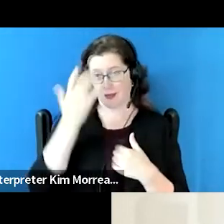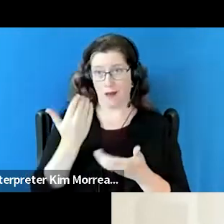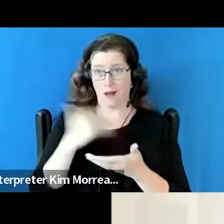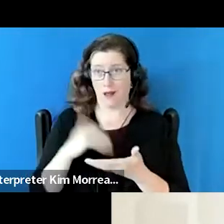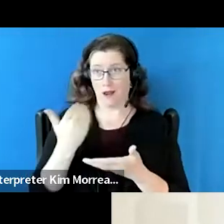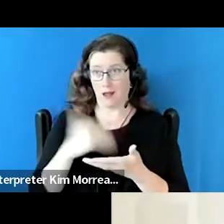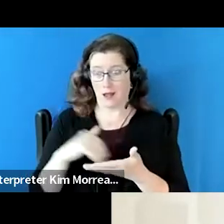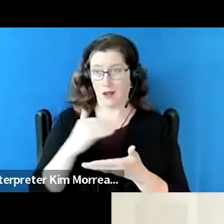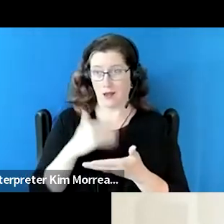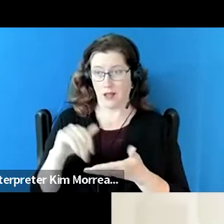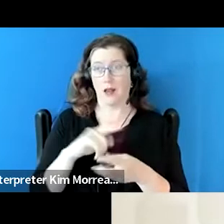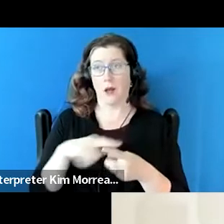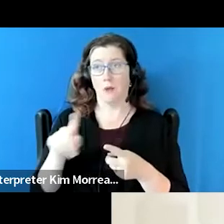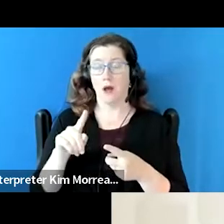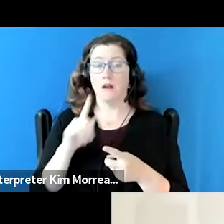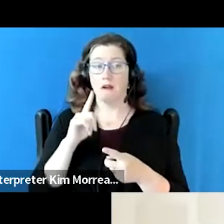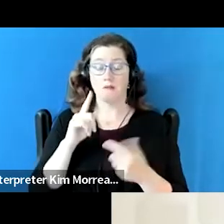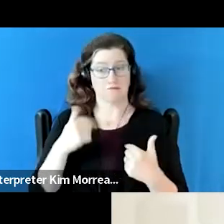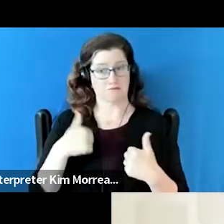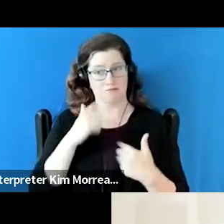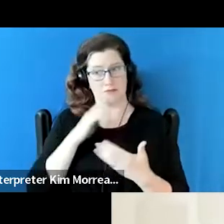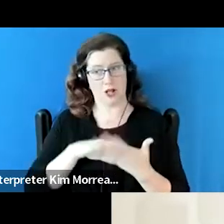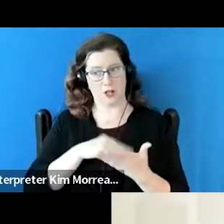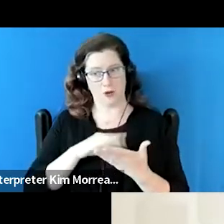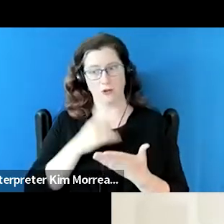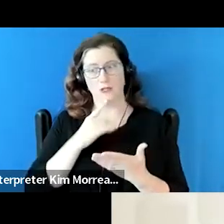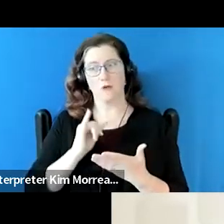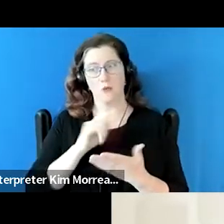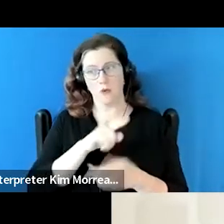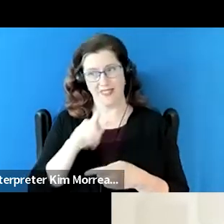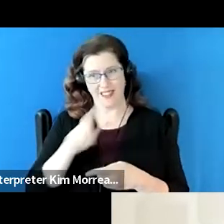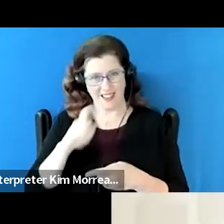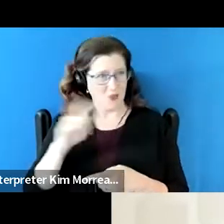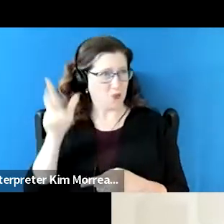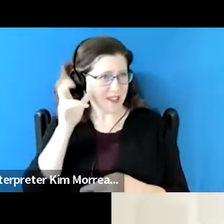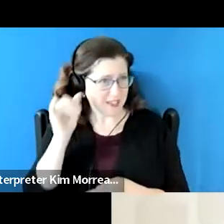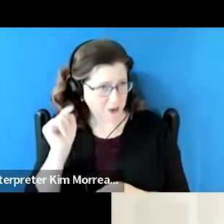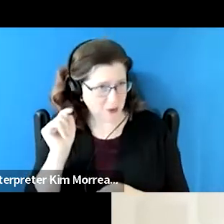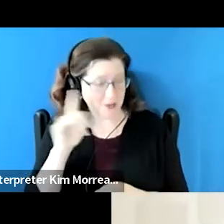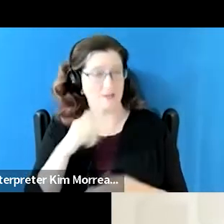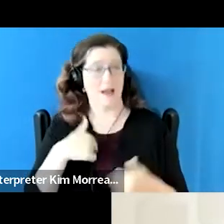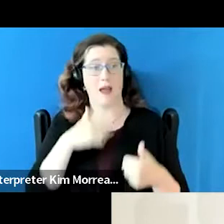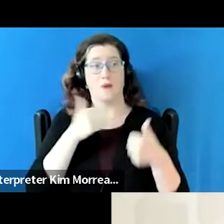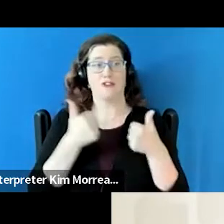but I learned that no, actually people need to hear it. And I would challenge myself around assumptions